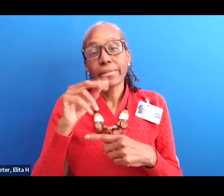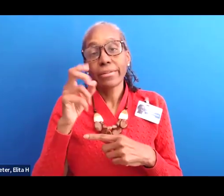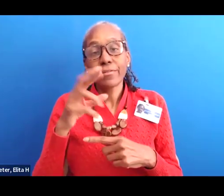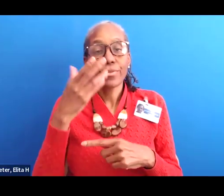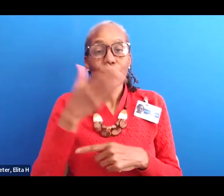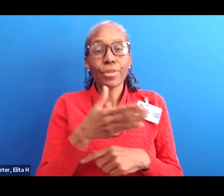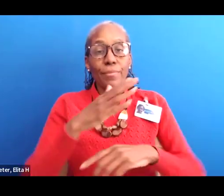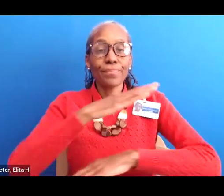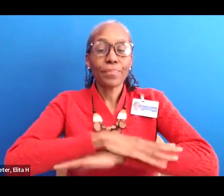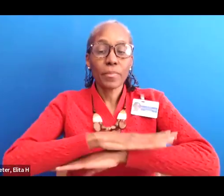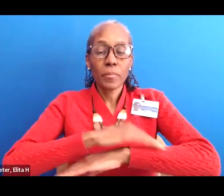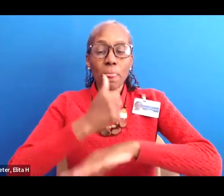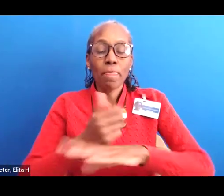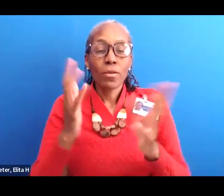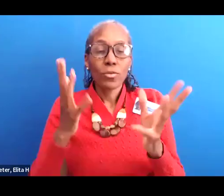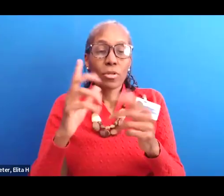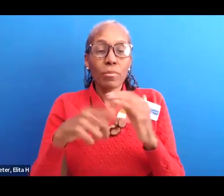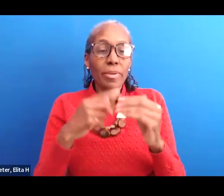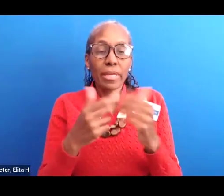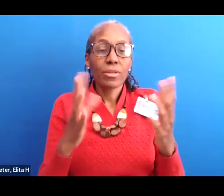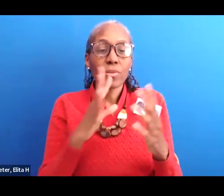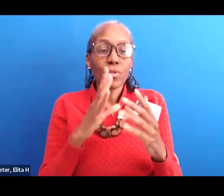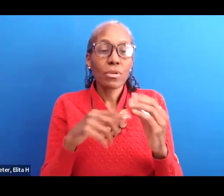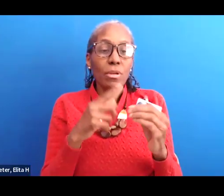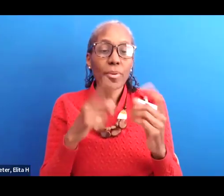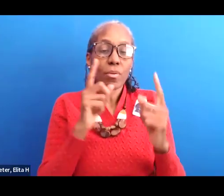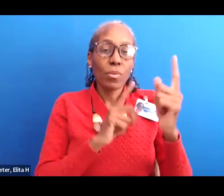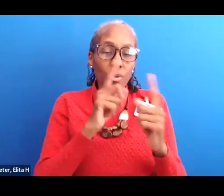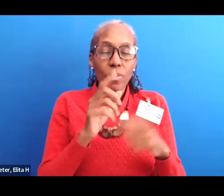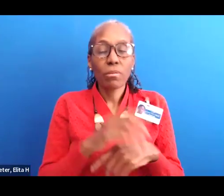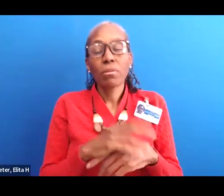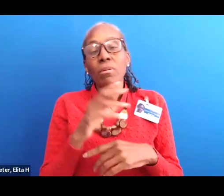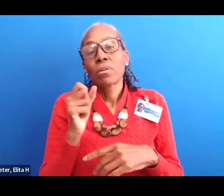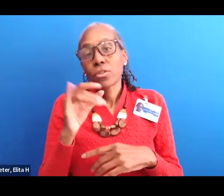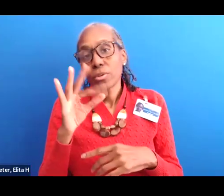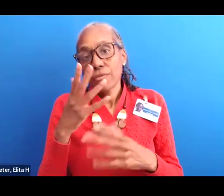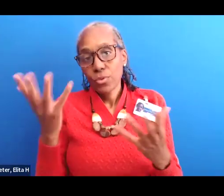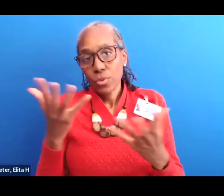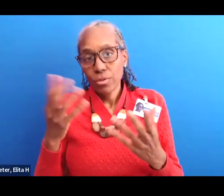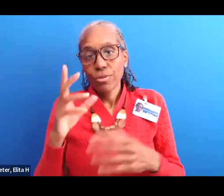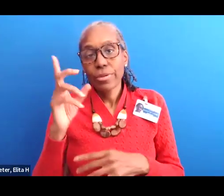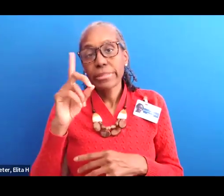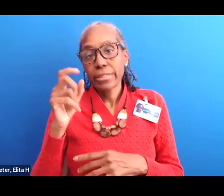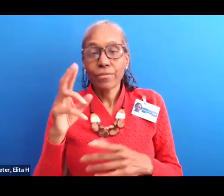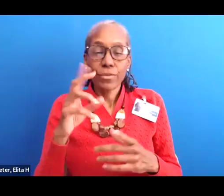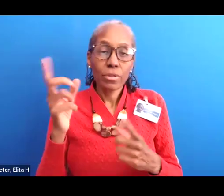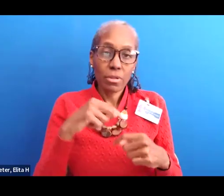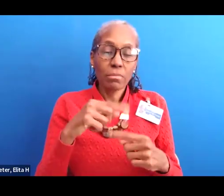I'll have a table. I'll talk to you about anything you want to talk about one-on-one. If you're around Denver and you want to come, come to the Summit.